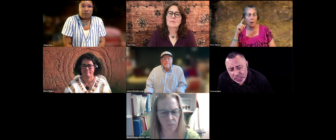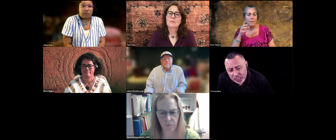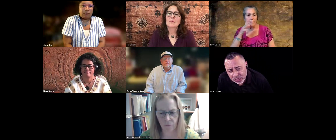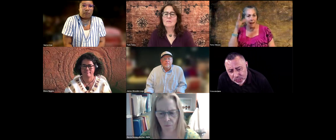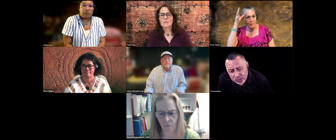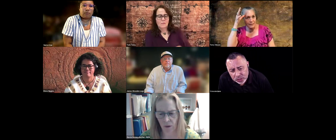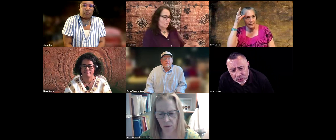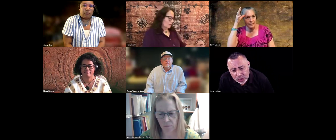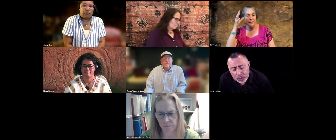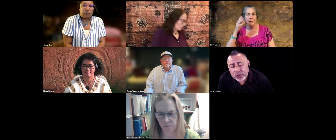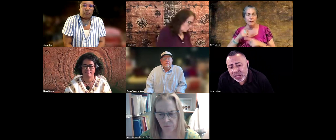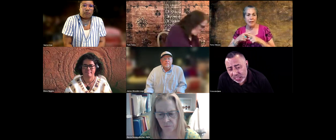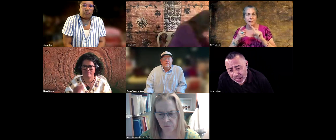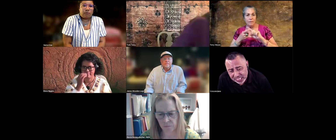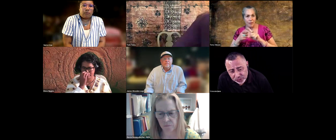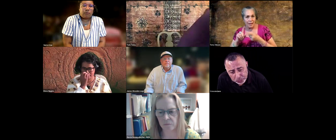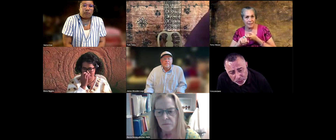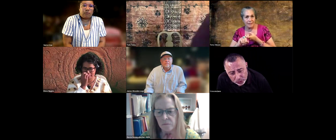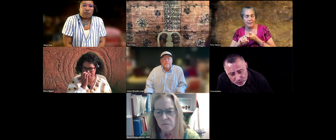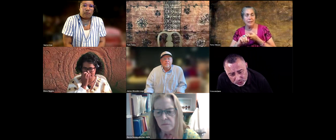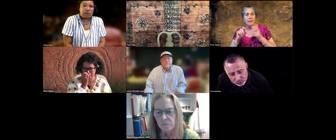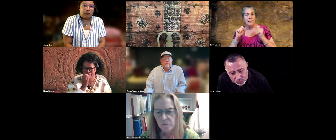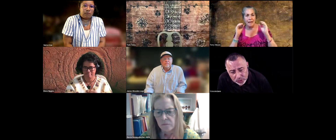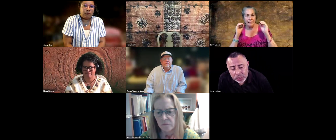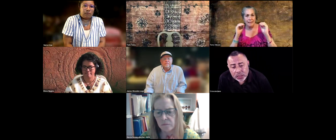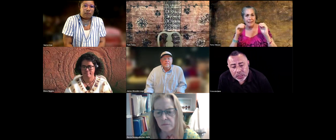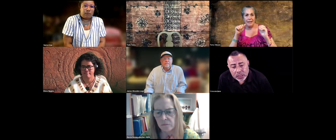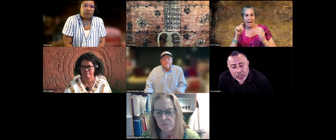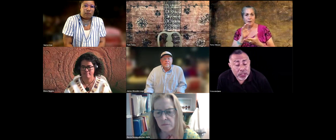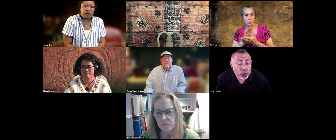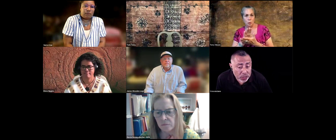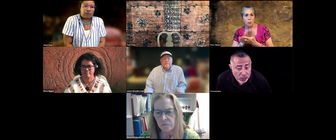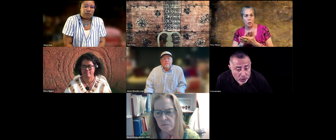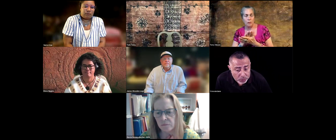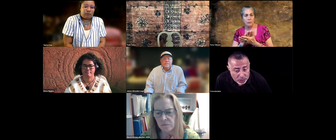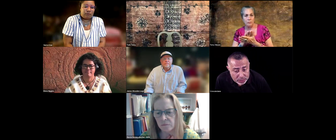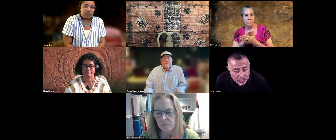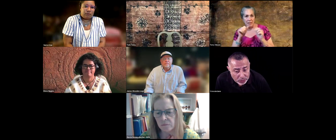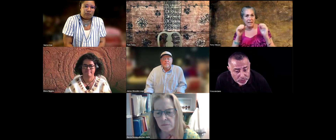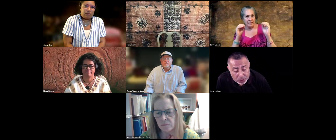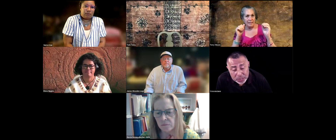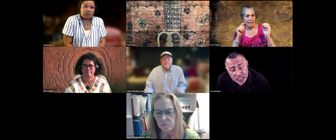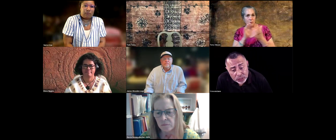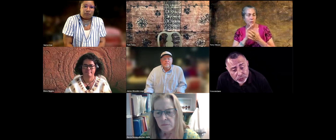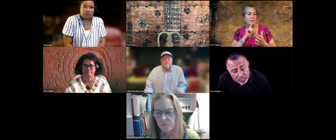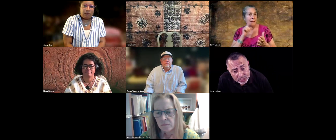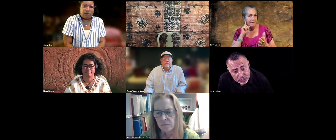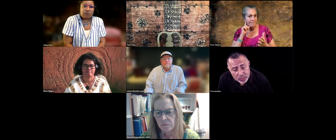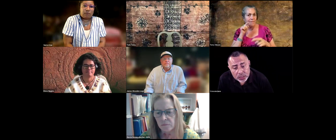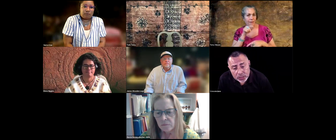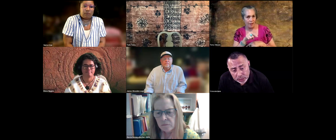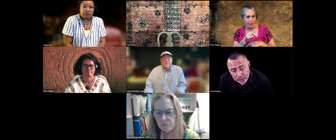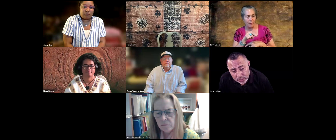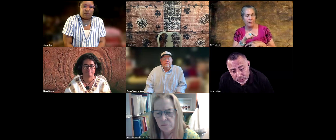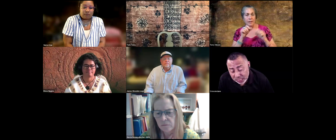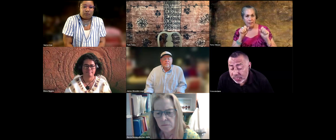Some states Provide classes for parents Another way to learn American Sign Language is by making friends.